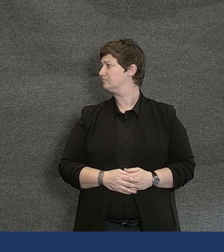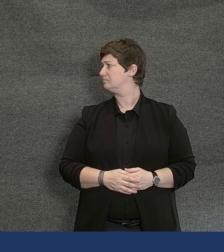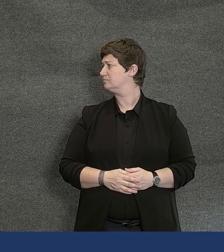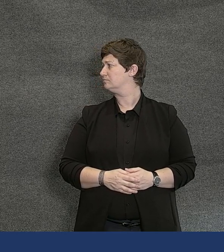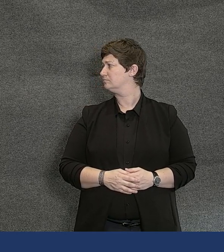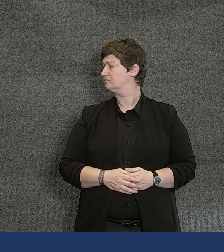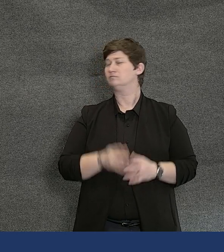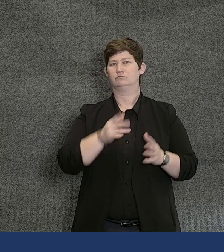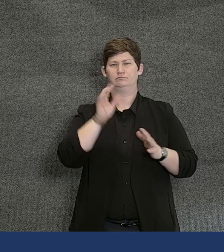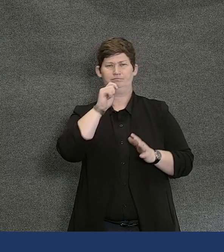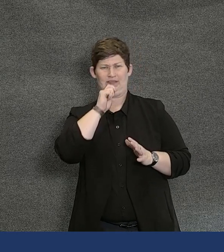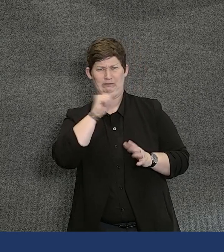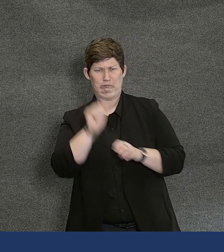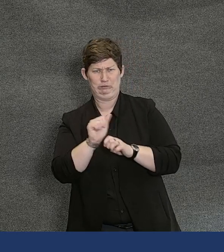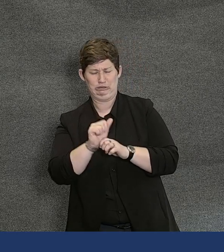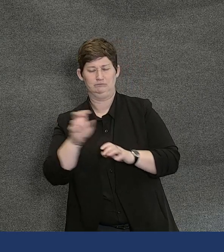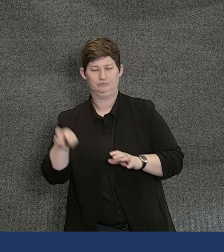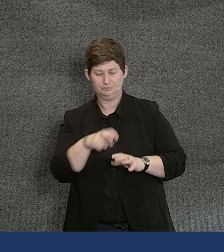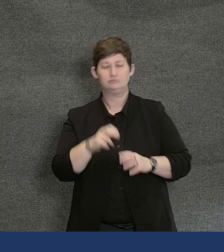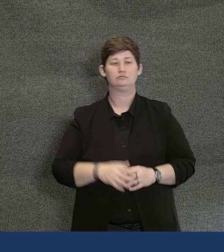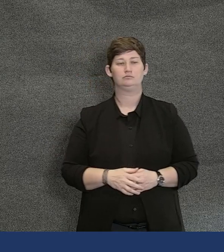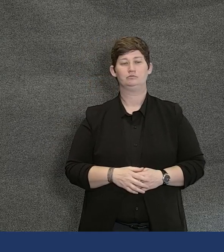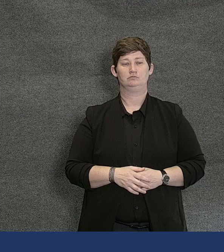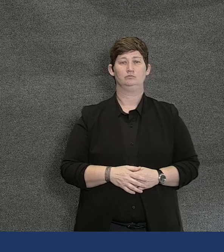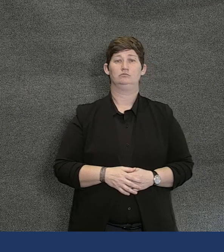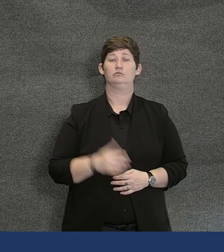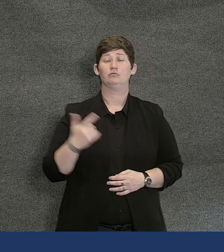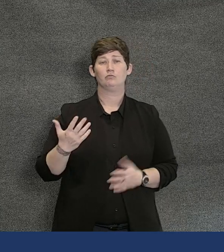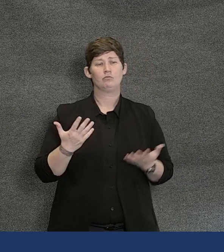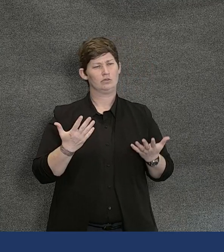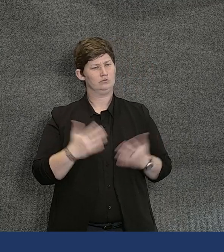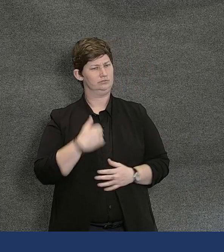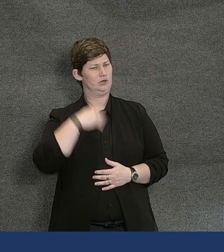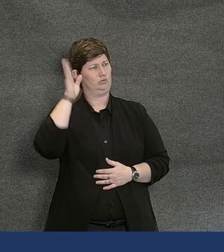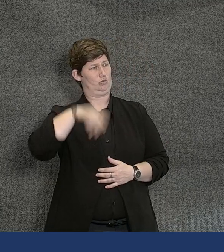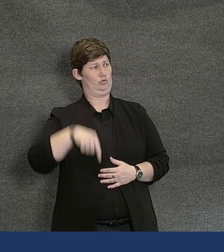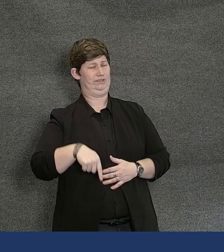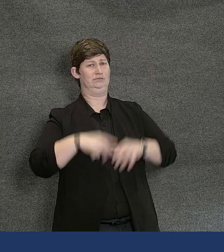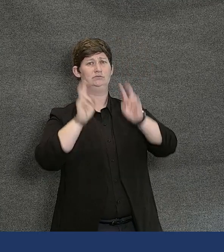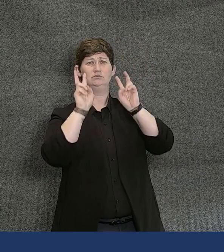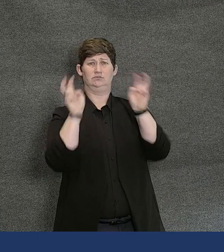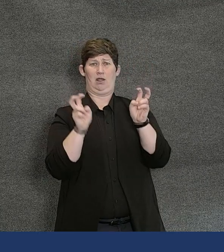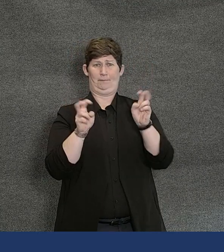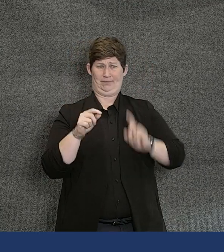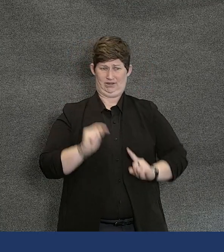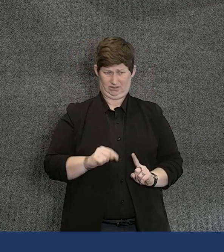I know with this topic and many others, a lot of times, it feels like folks with disabilities